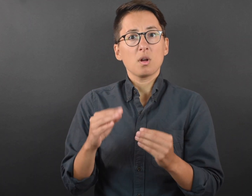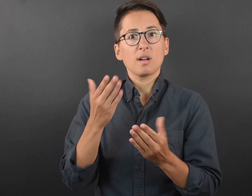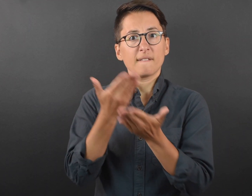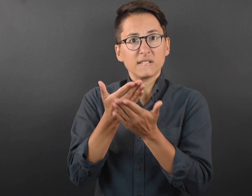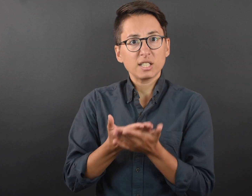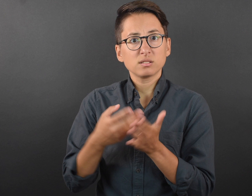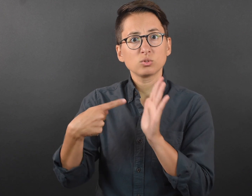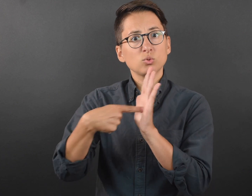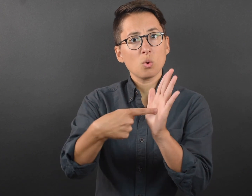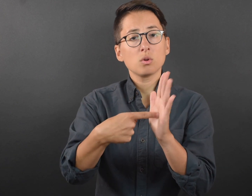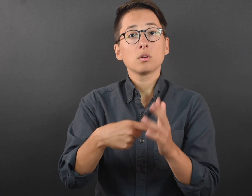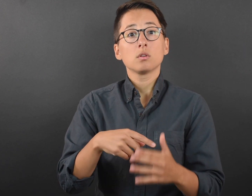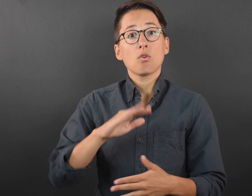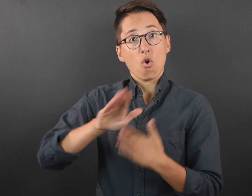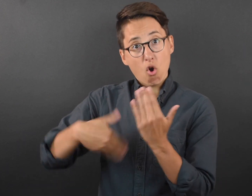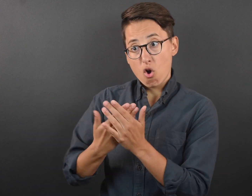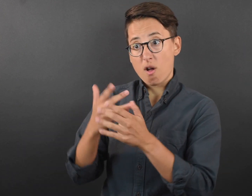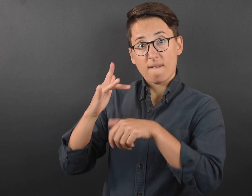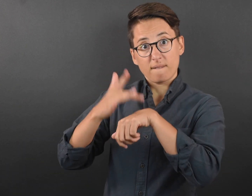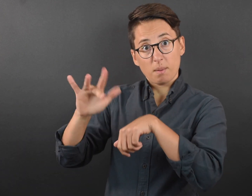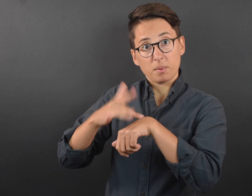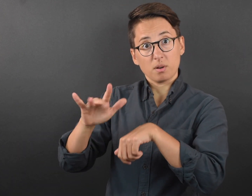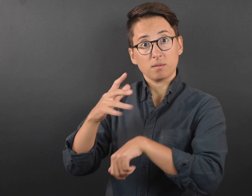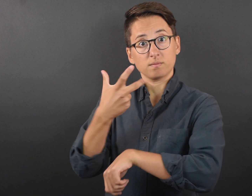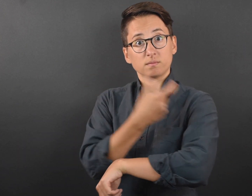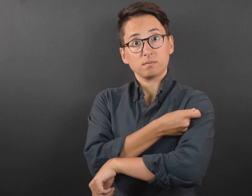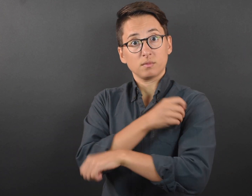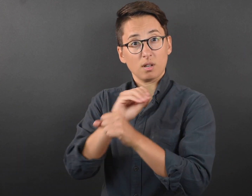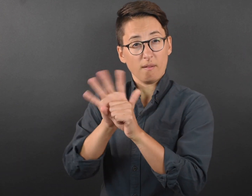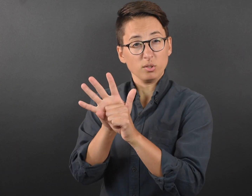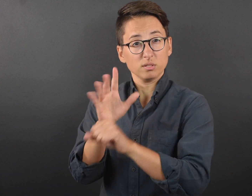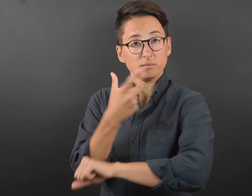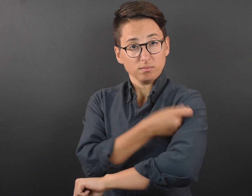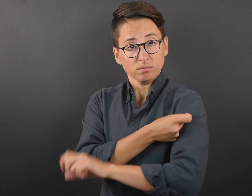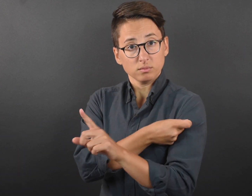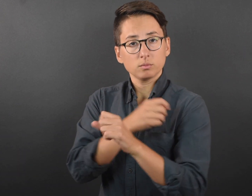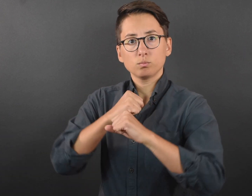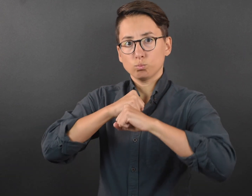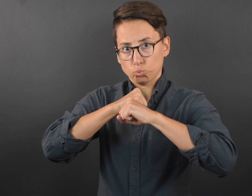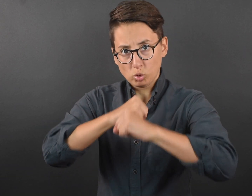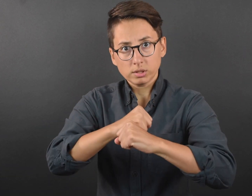There is emerging evidence that all of the available COVID-19 vaccines provide protection